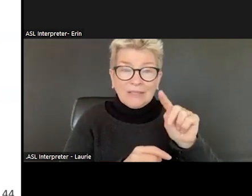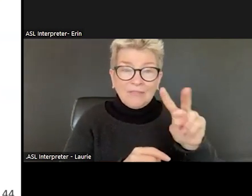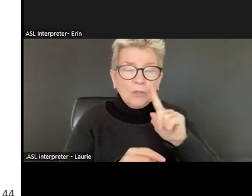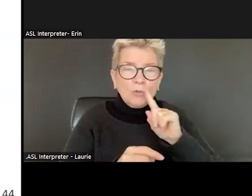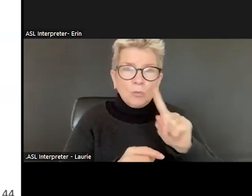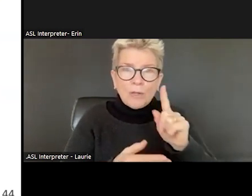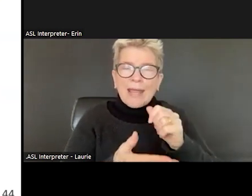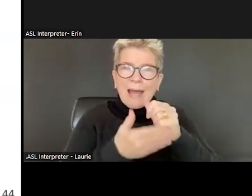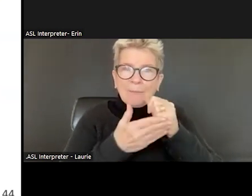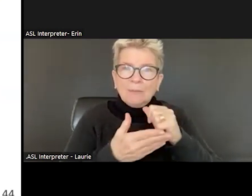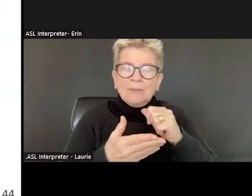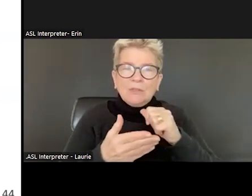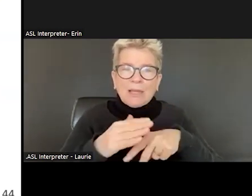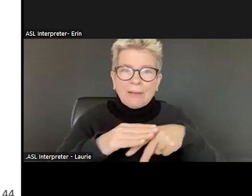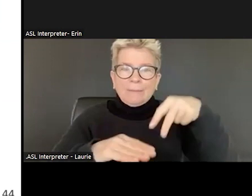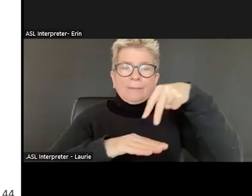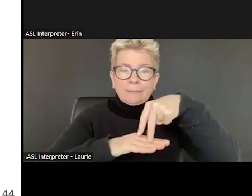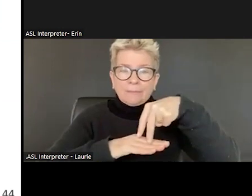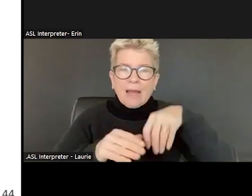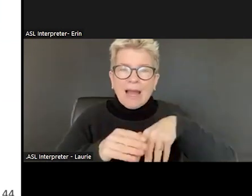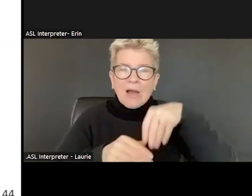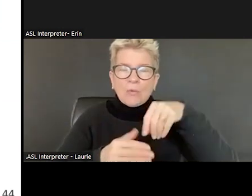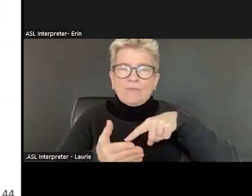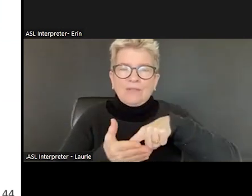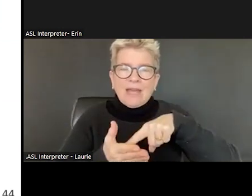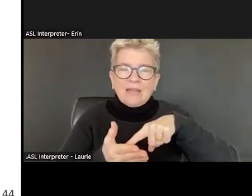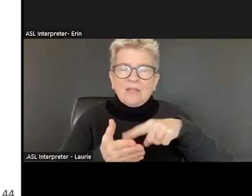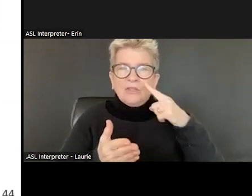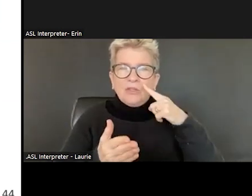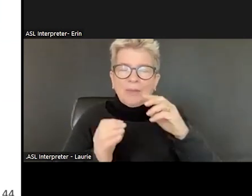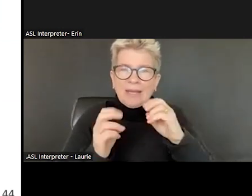being innovative around financial education is very important; and thinking about where we